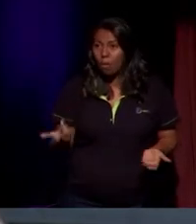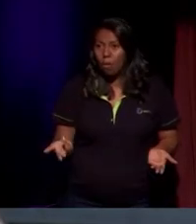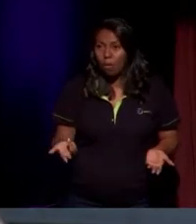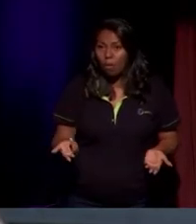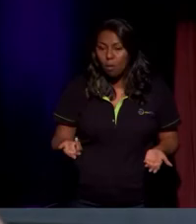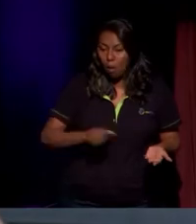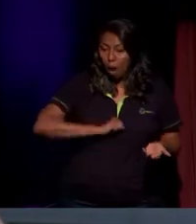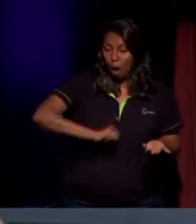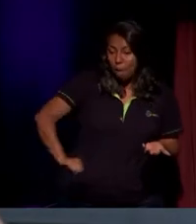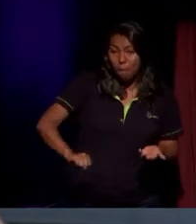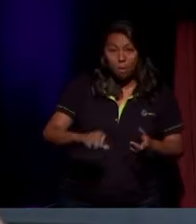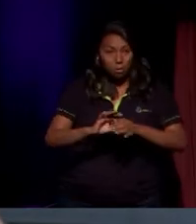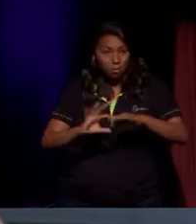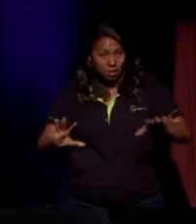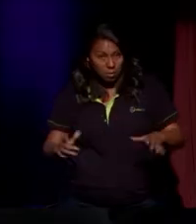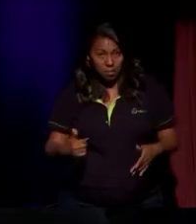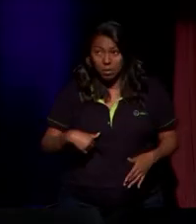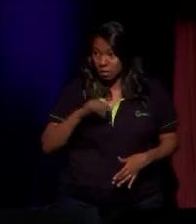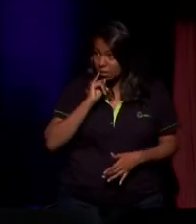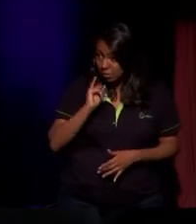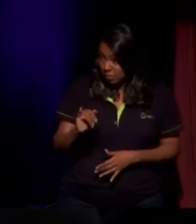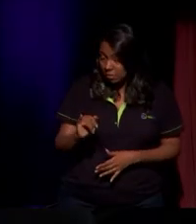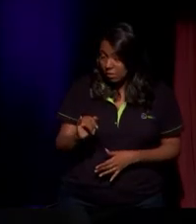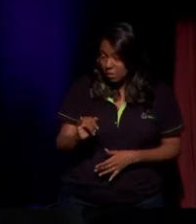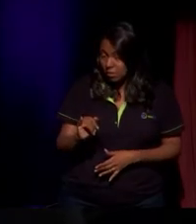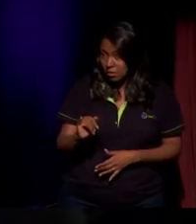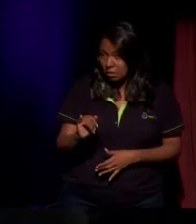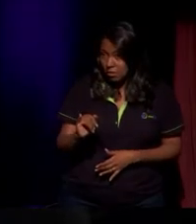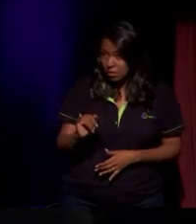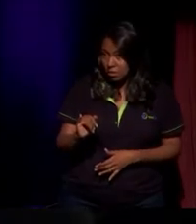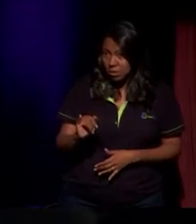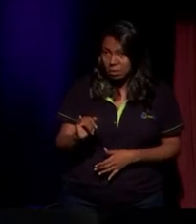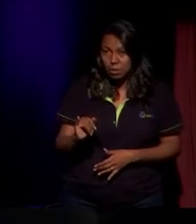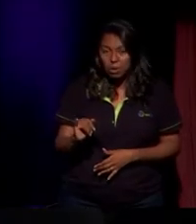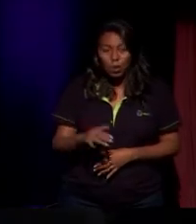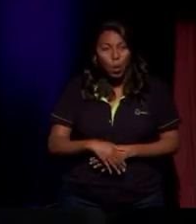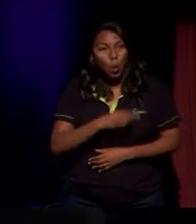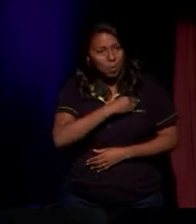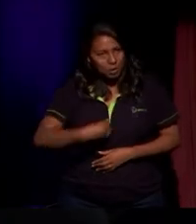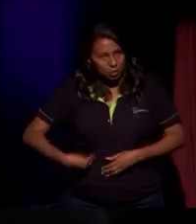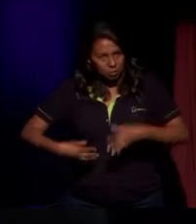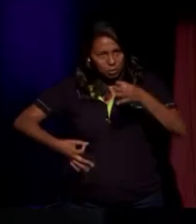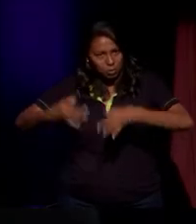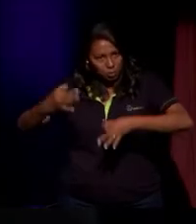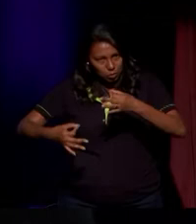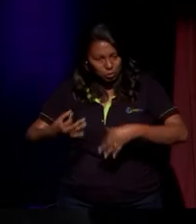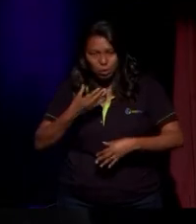that's what I said the then Minister of Justice, who was a progressive man,